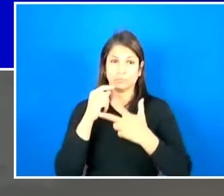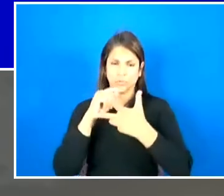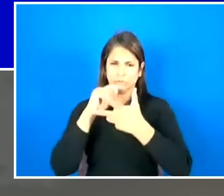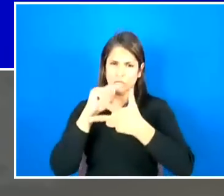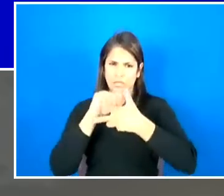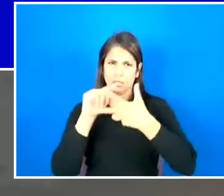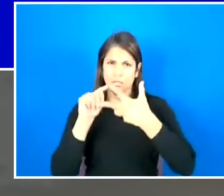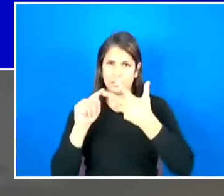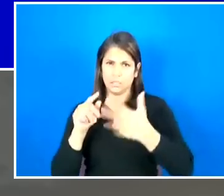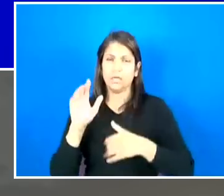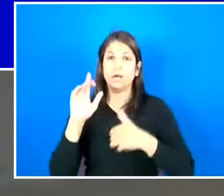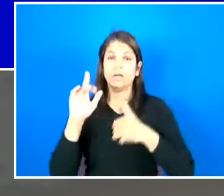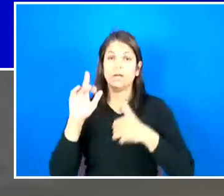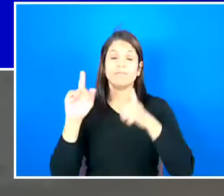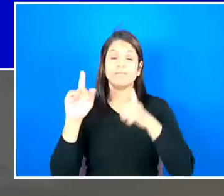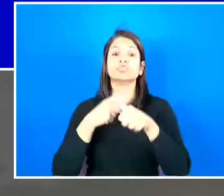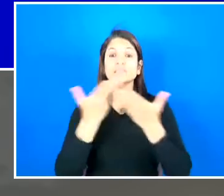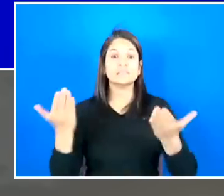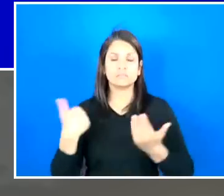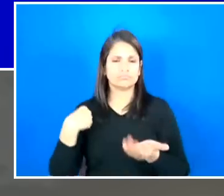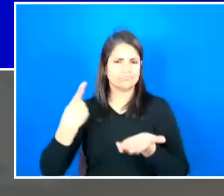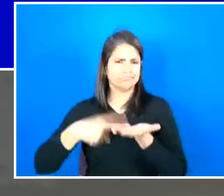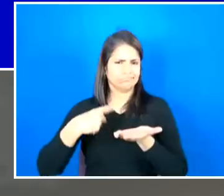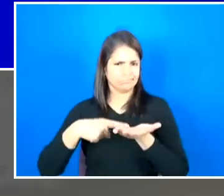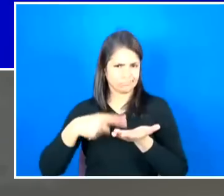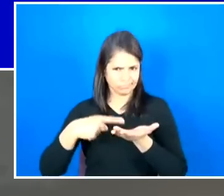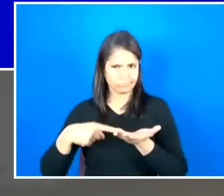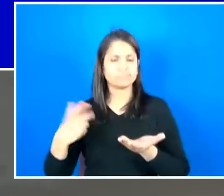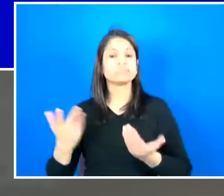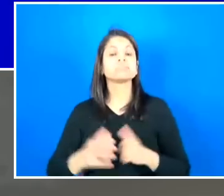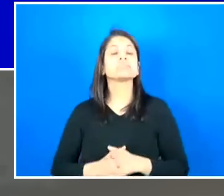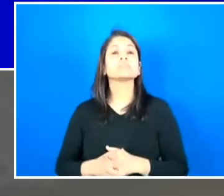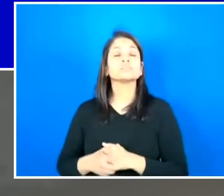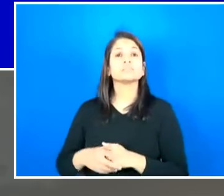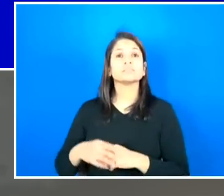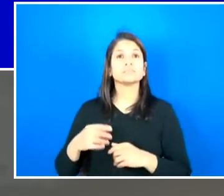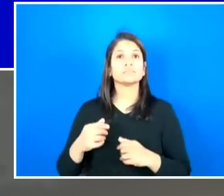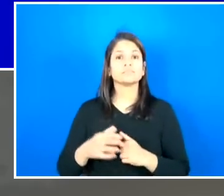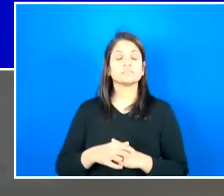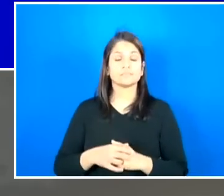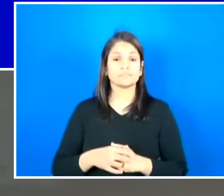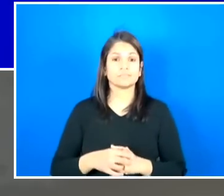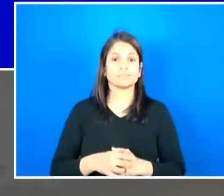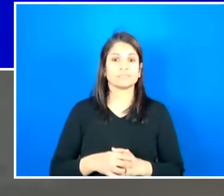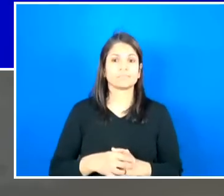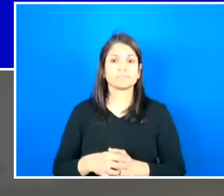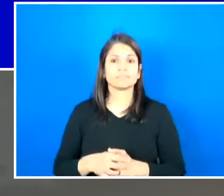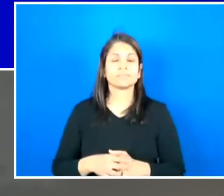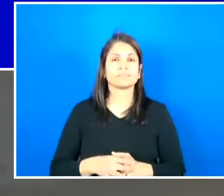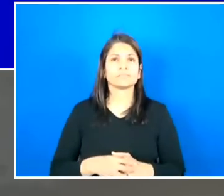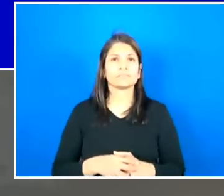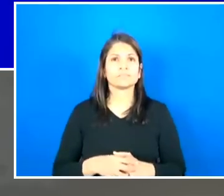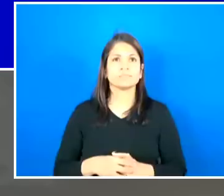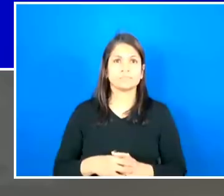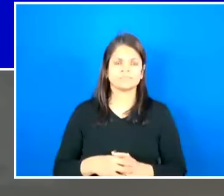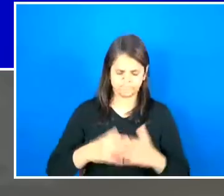TO GO TO OUR